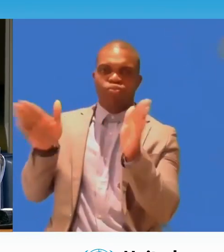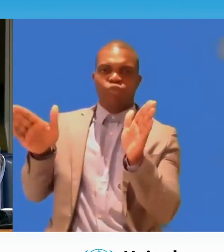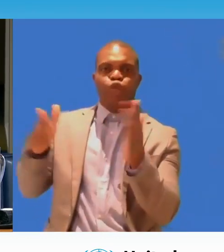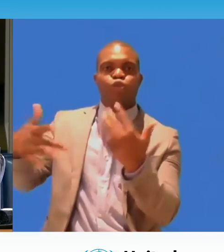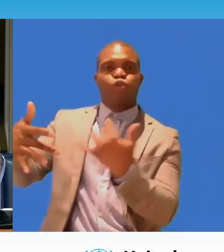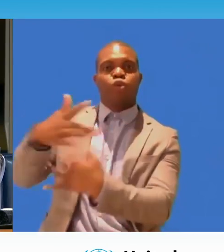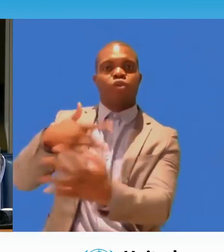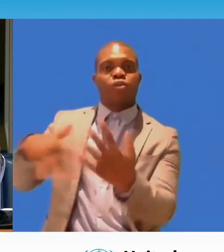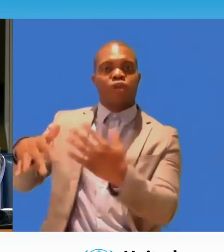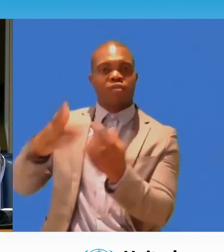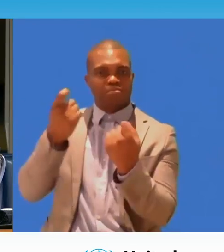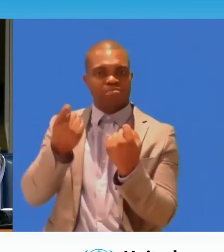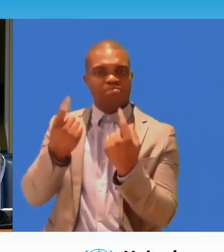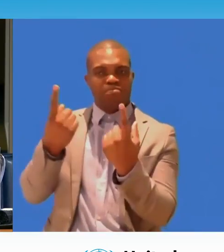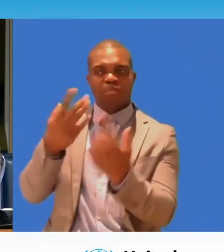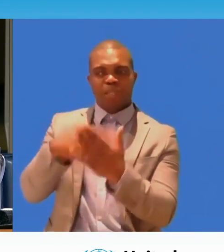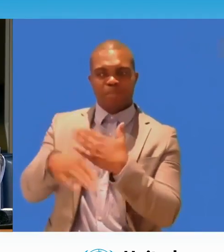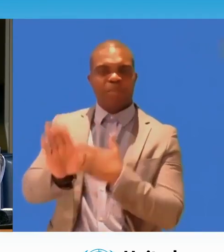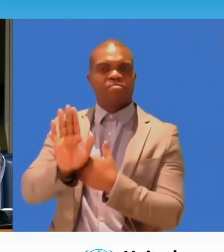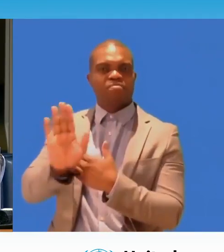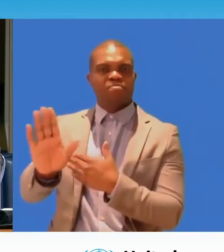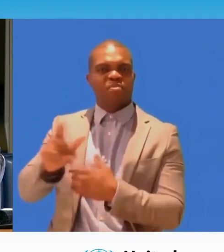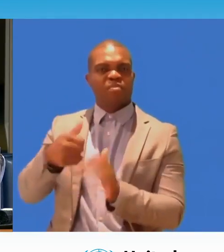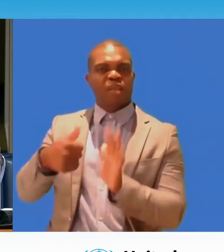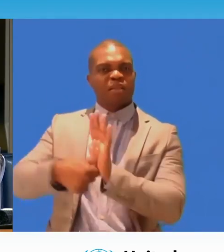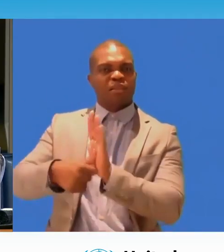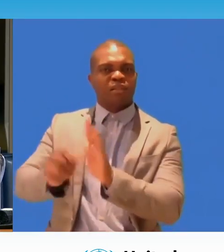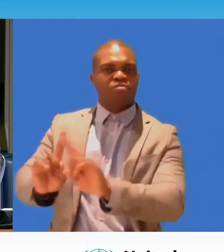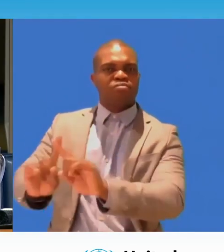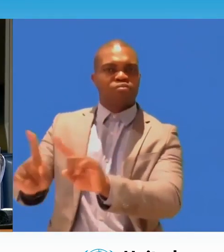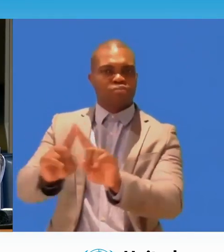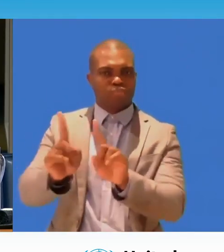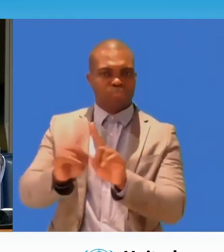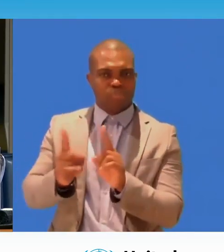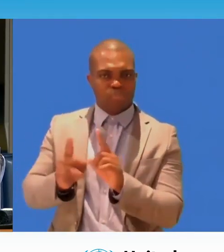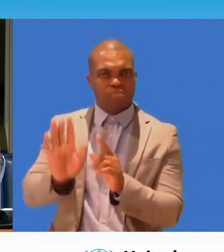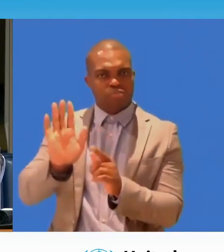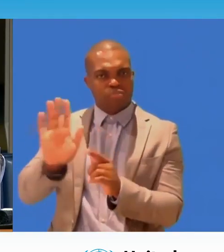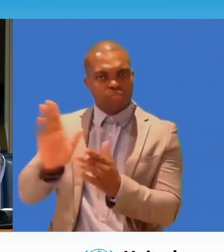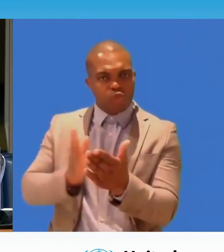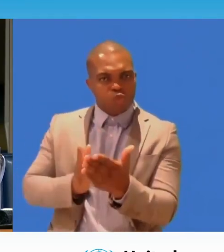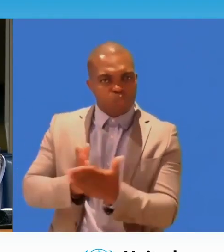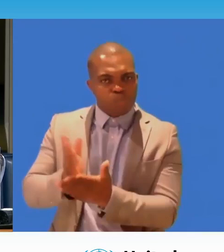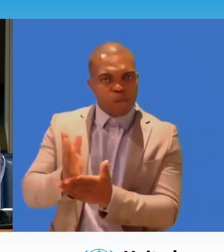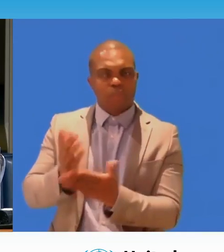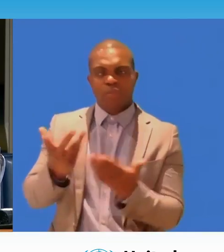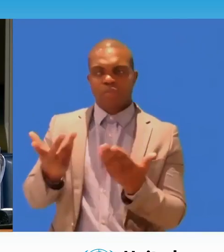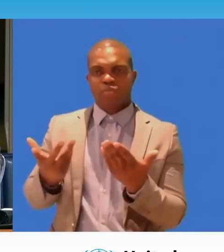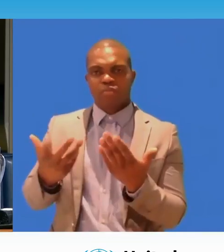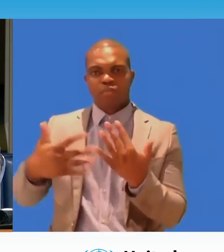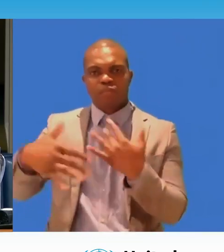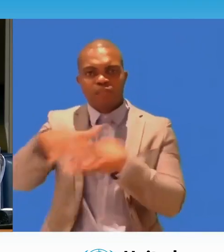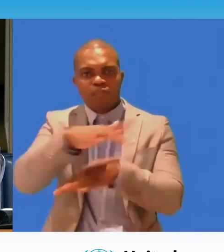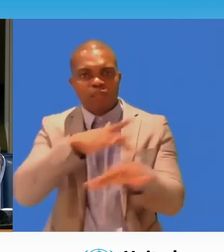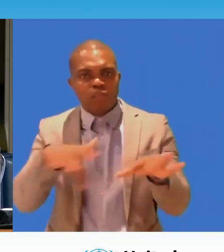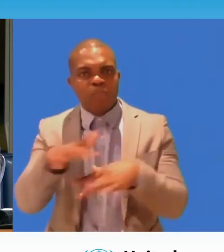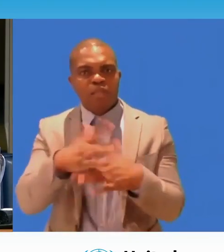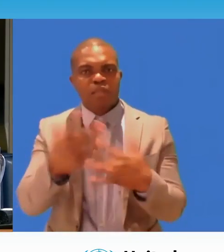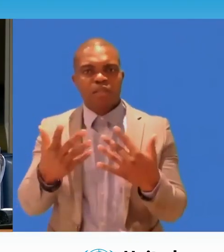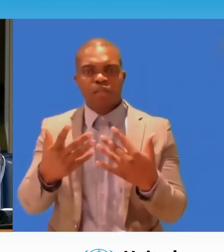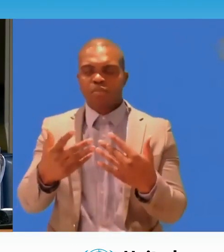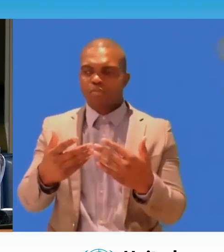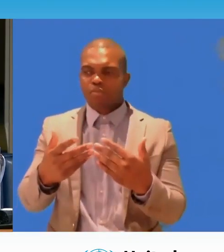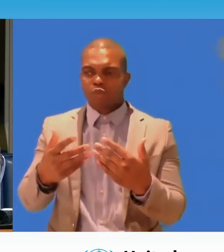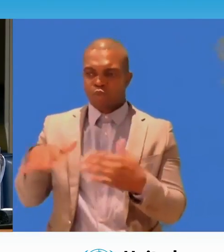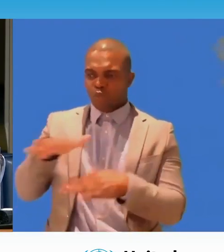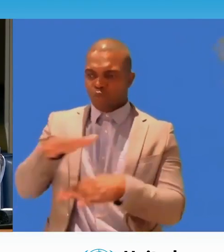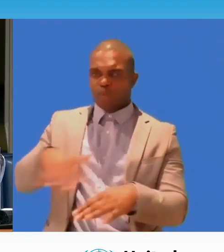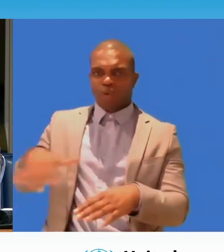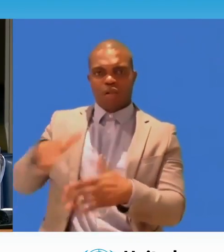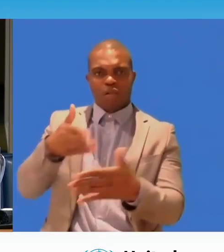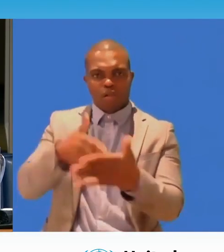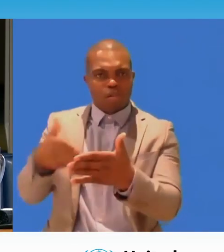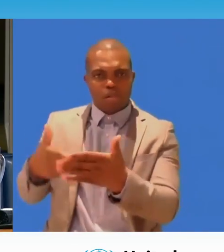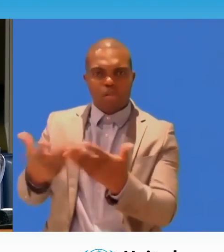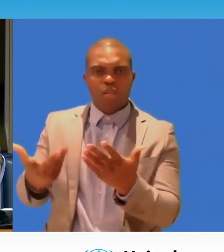social barriers in reality this Paradigm Shift remains incomplete in law policy and practice